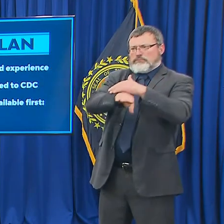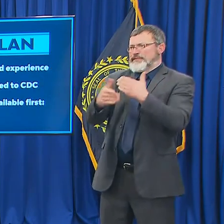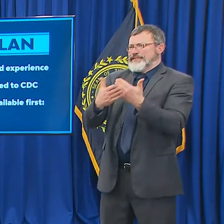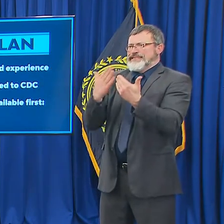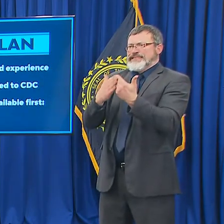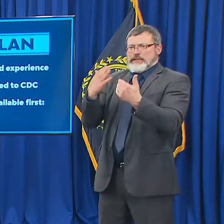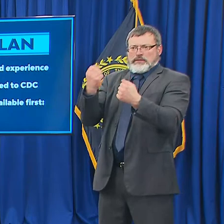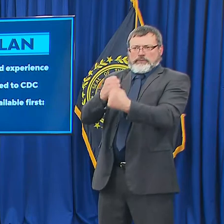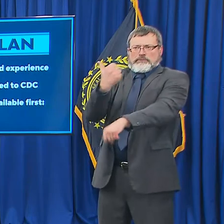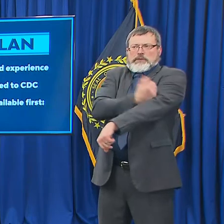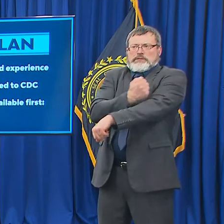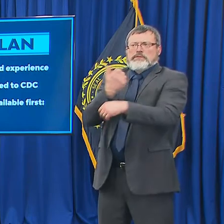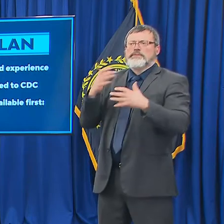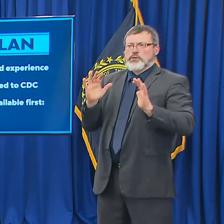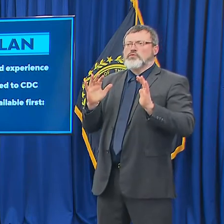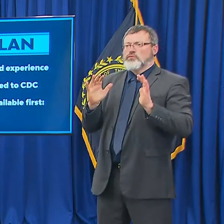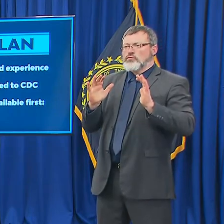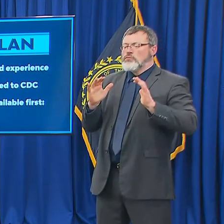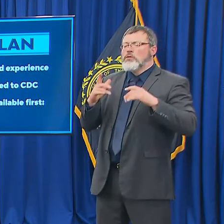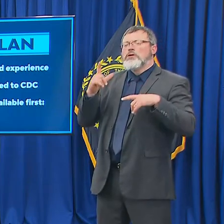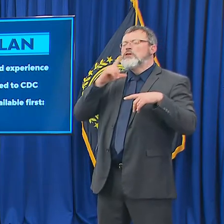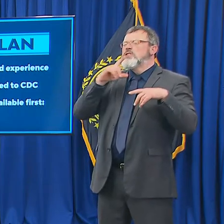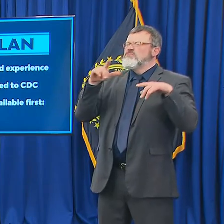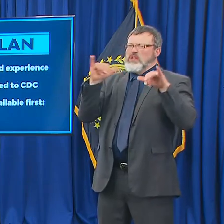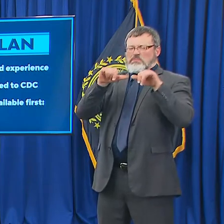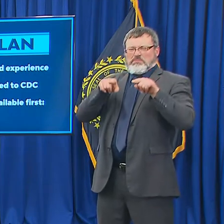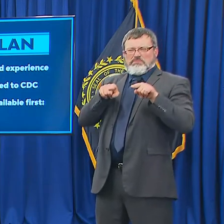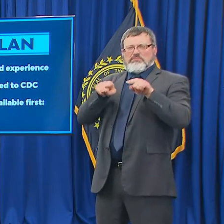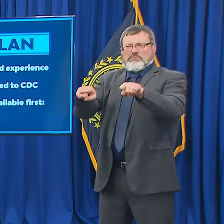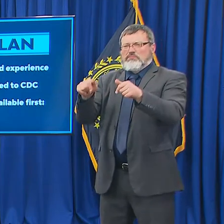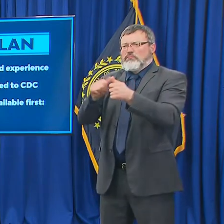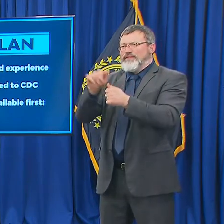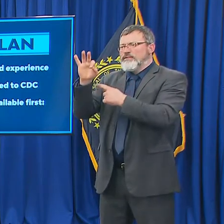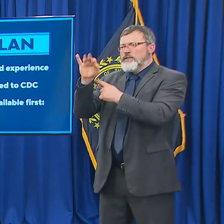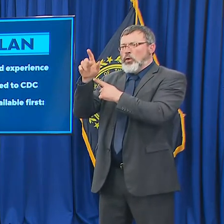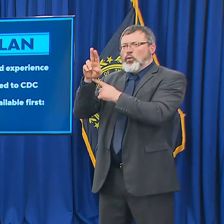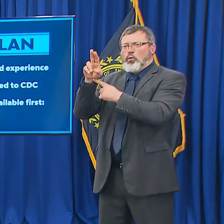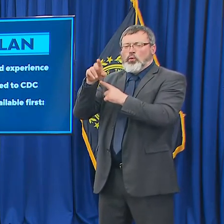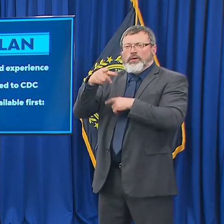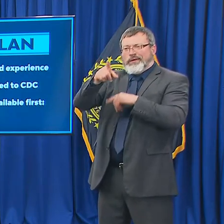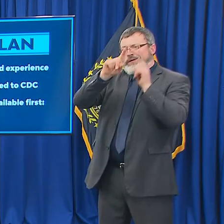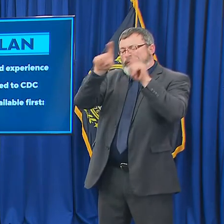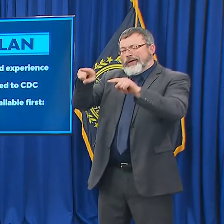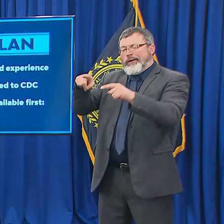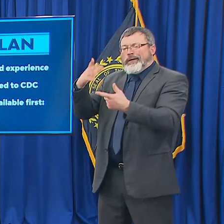Thank you So we expect that the vaccine coming to New Hampshire is going to be in very limited supply